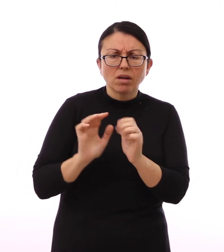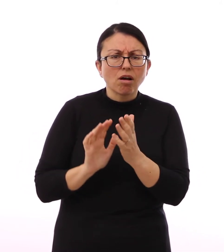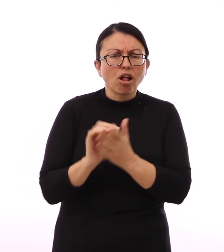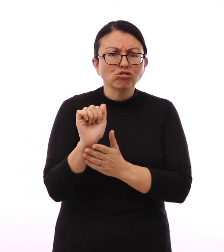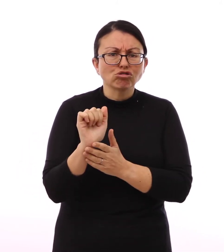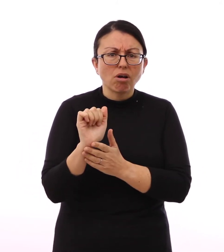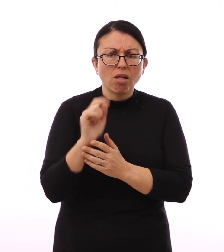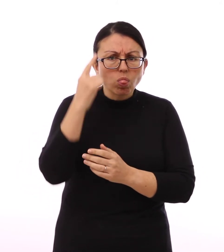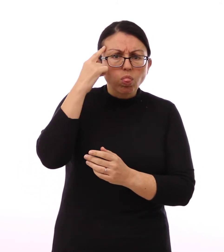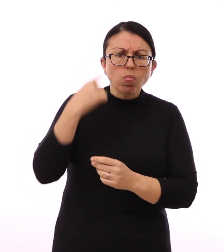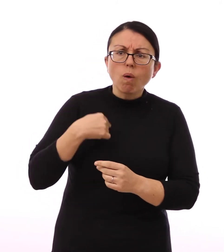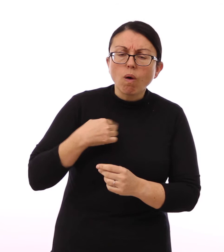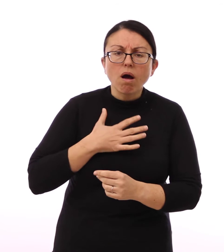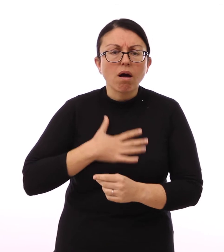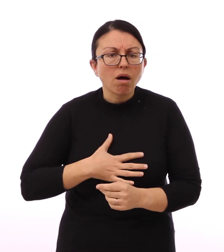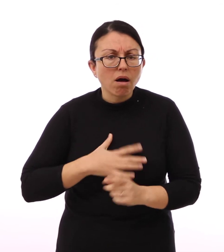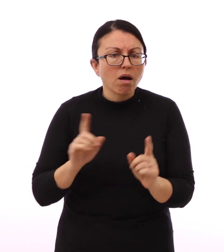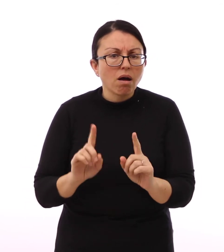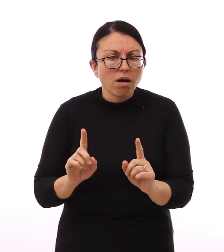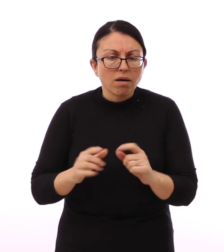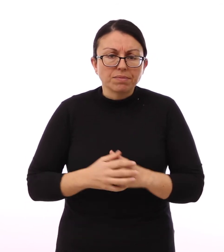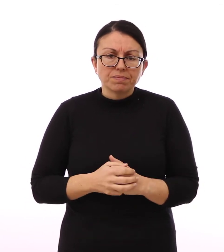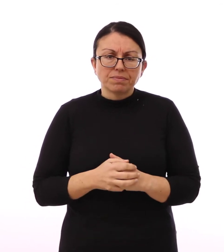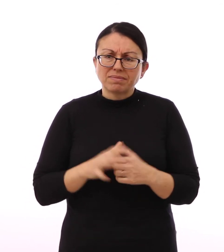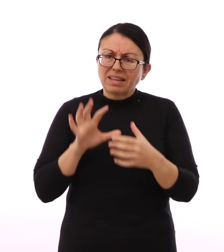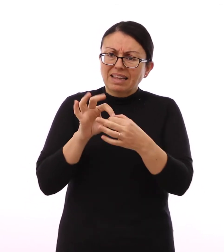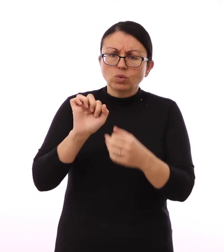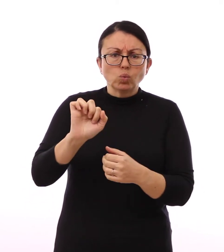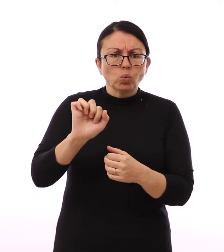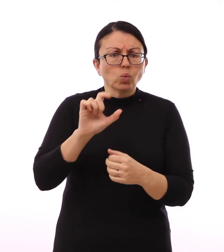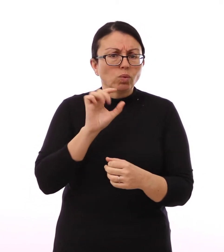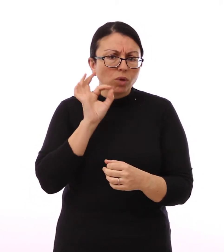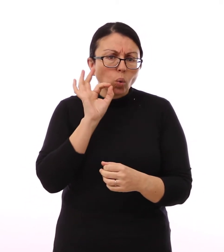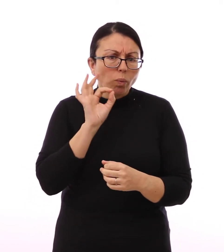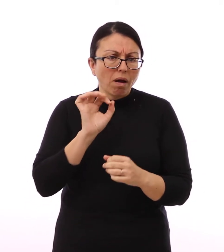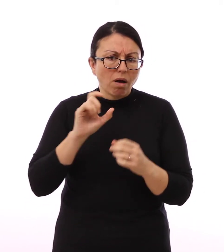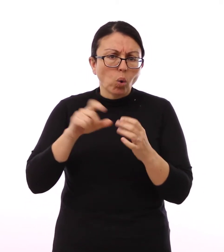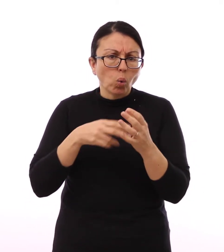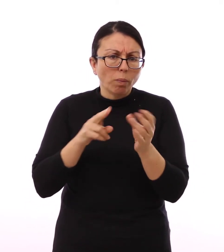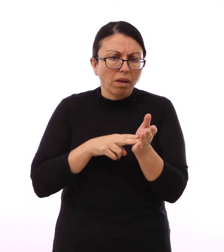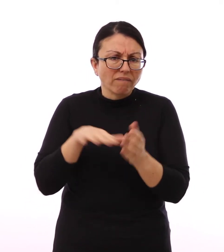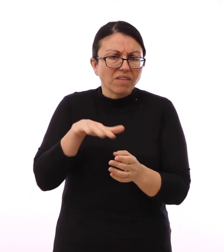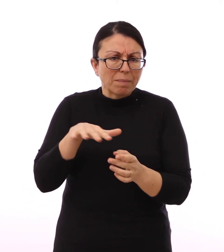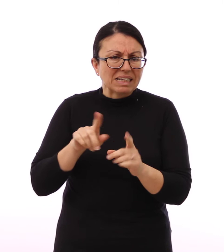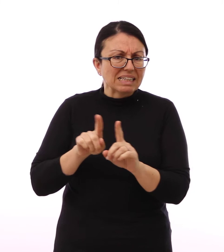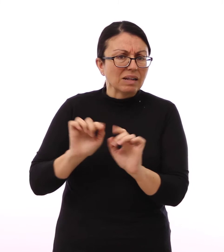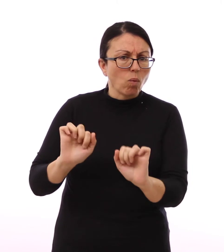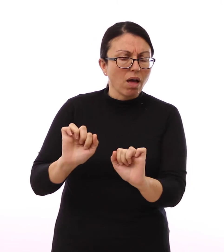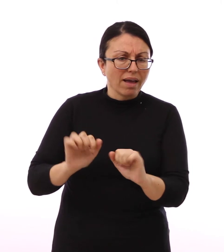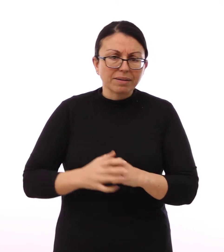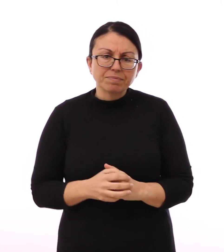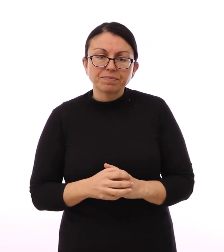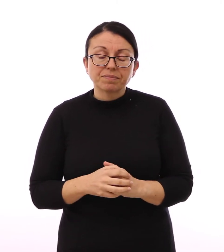and cultural assumptions in relation to what is meant by ‘the Cuban family’.